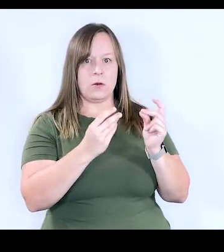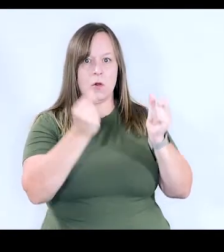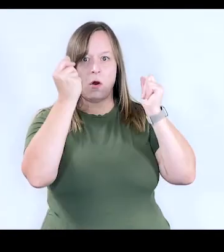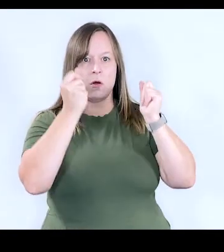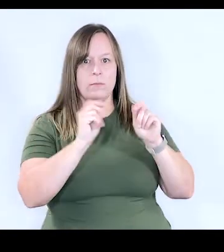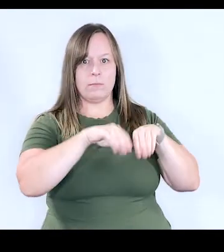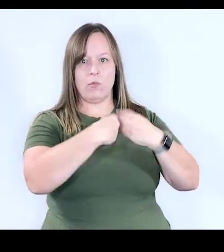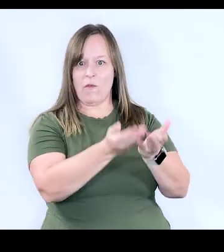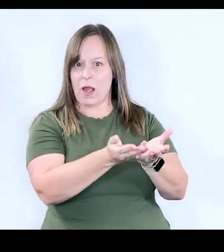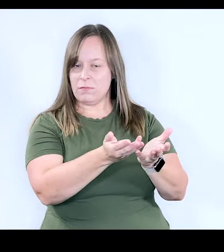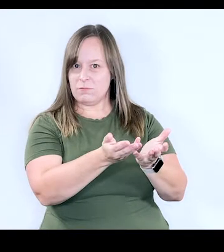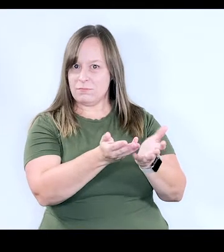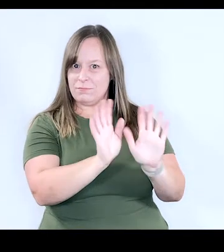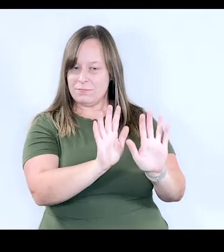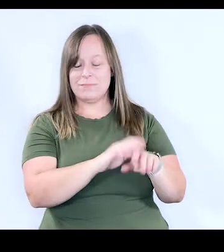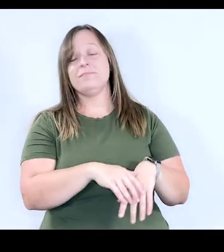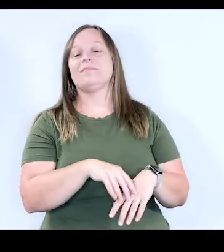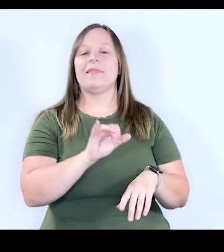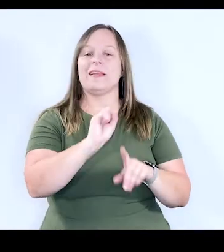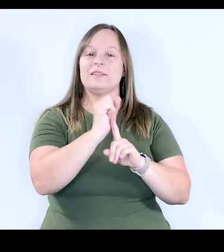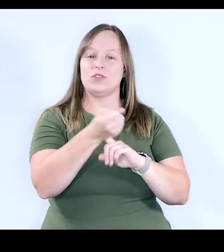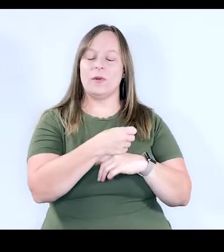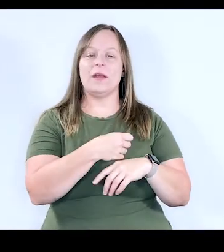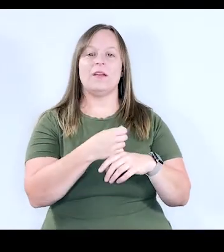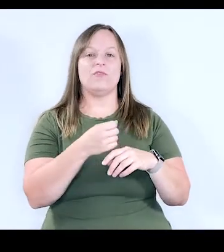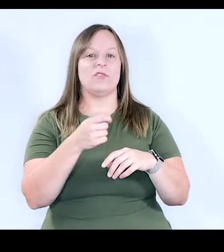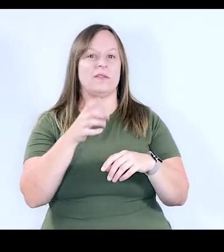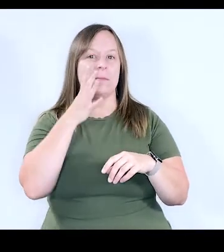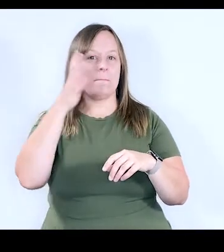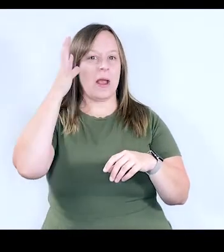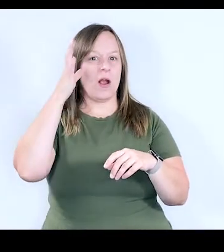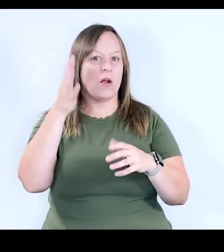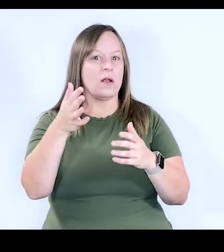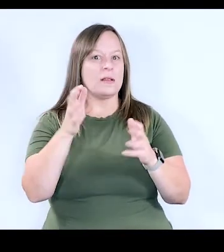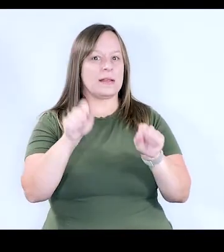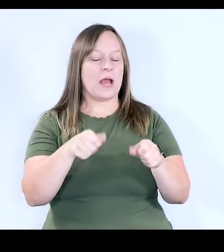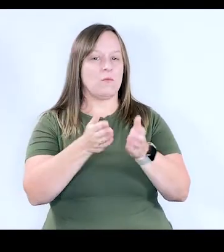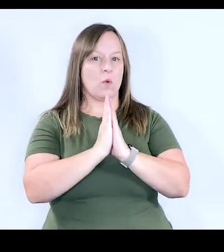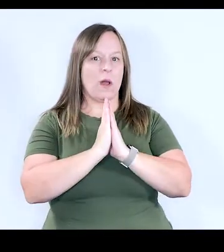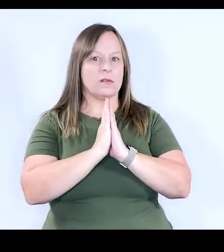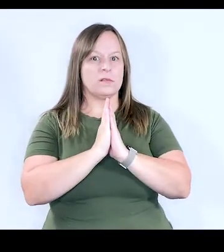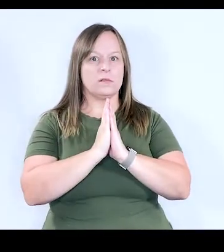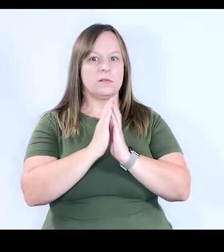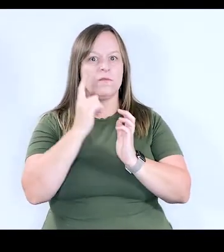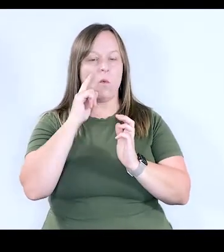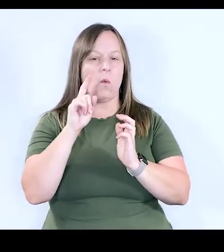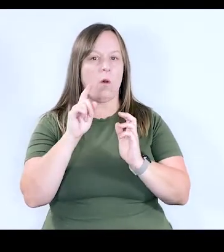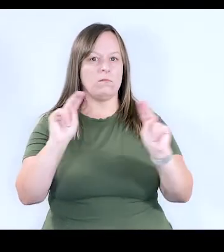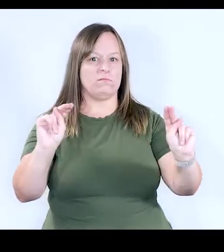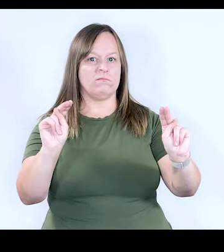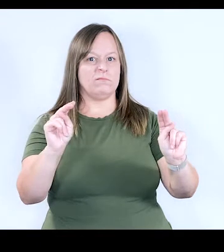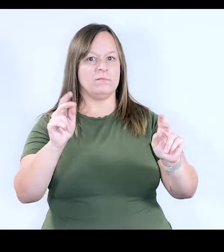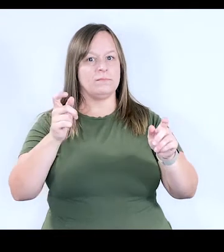agree to provide it. In which case, you have the ability to request for an impartial hearing. Once you do that, you can do that